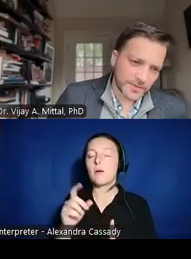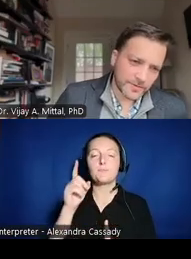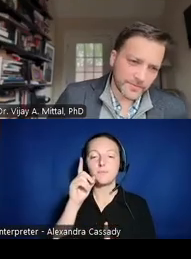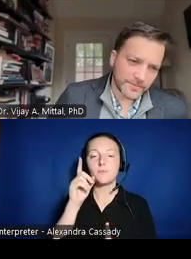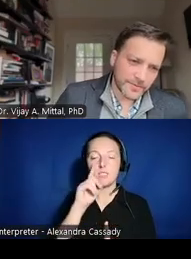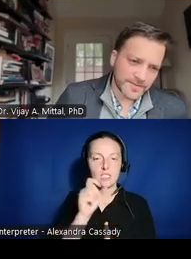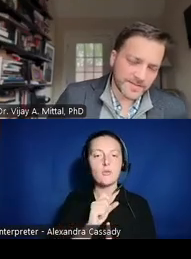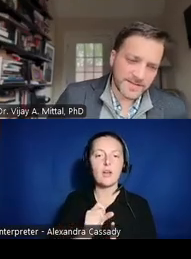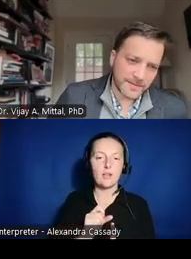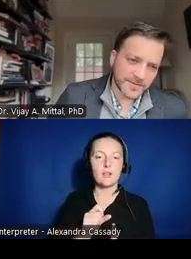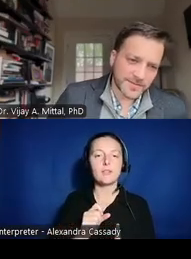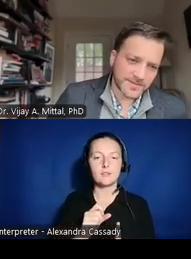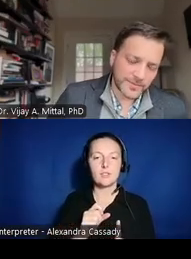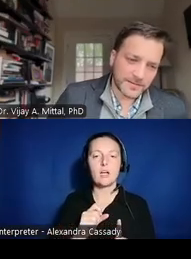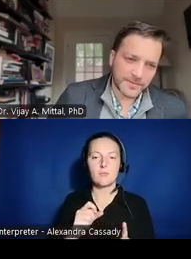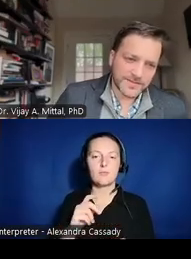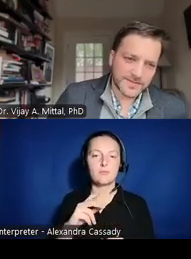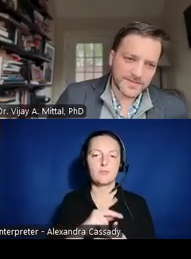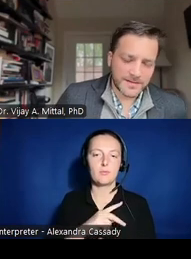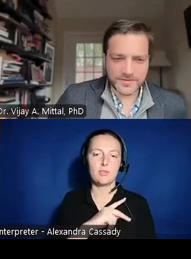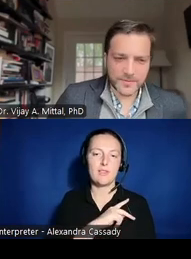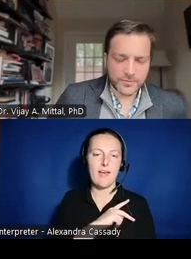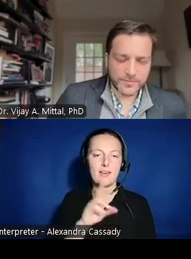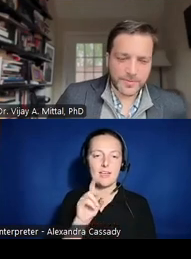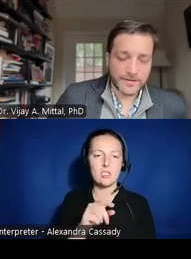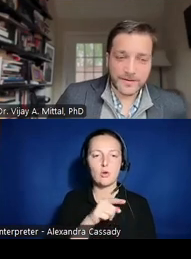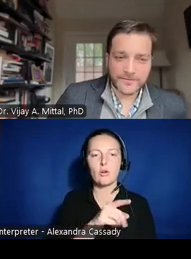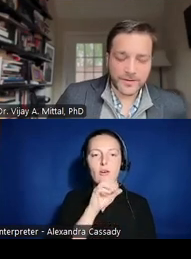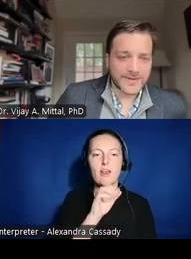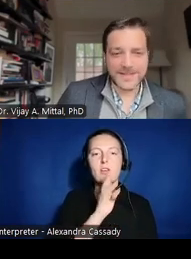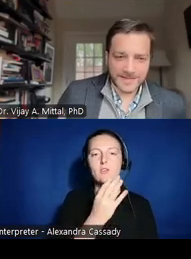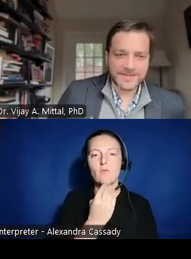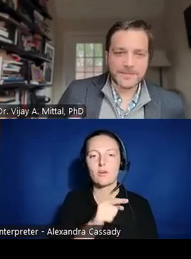syndrome was was established. And so, we we used to study this risk group by following teens that